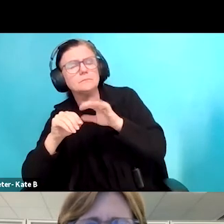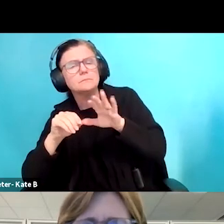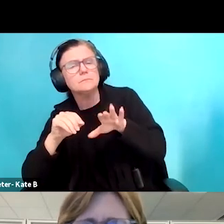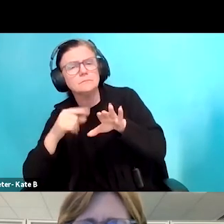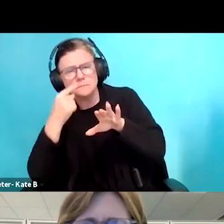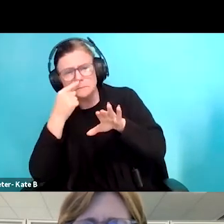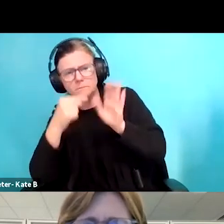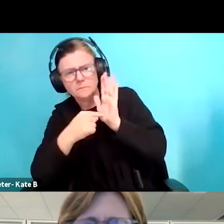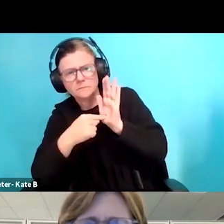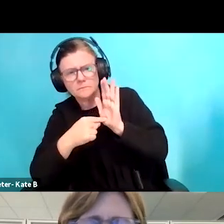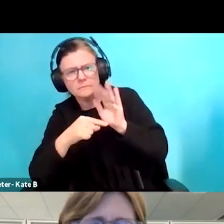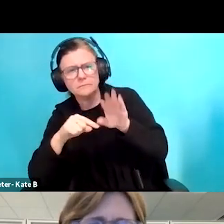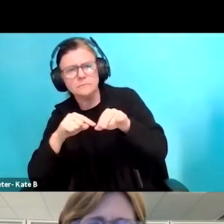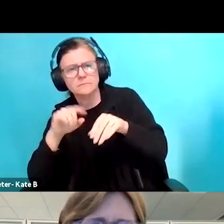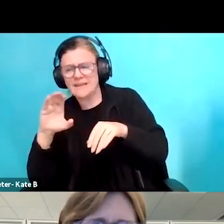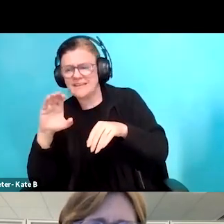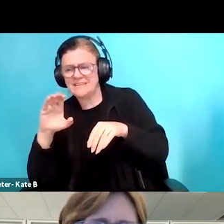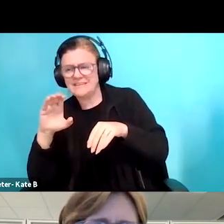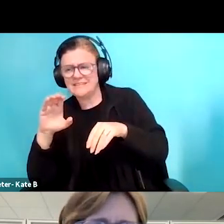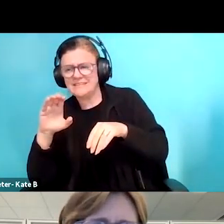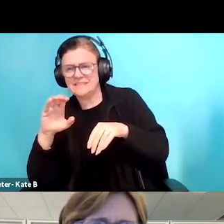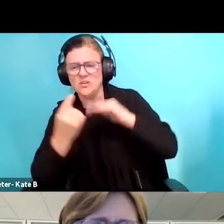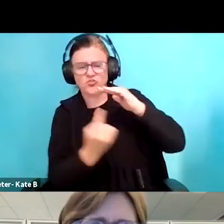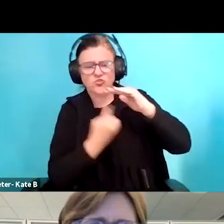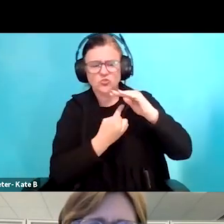the centers for independent living are helping to address social isolation and loneliness.